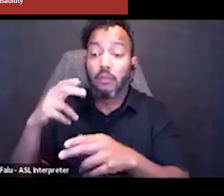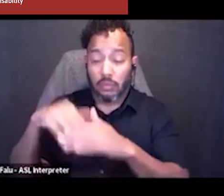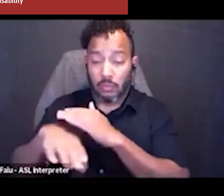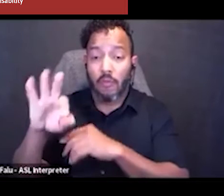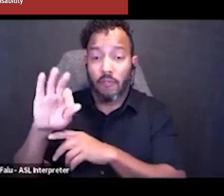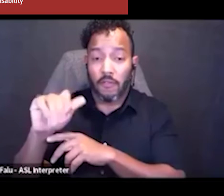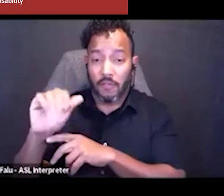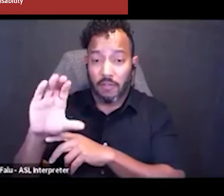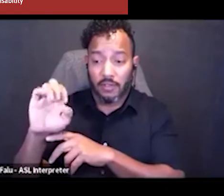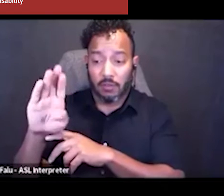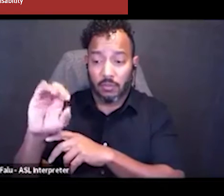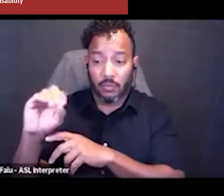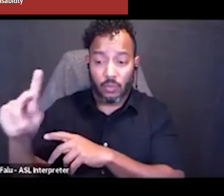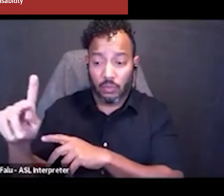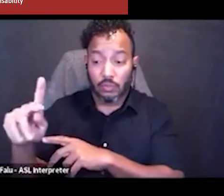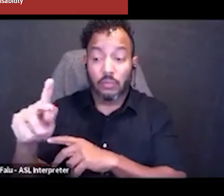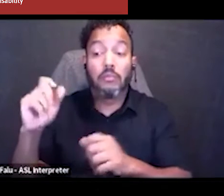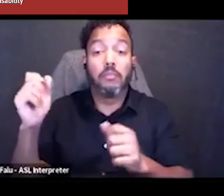For starters everyone has been muted.